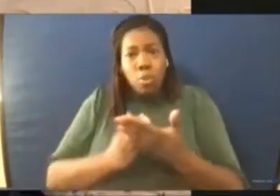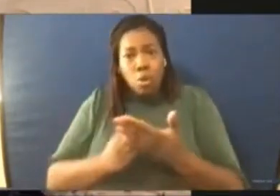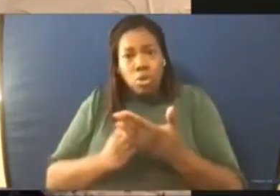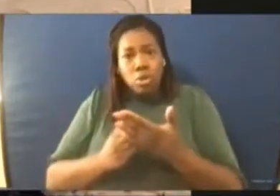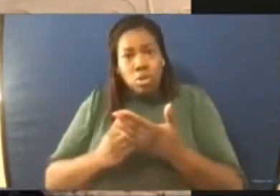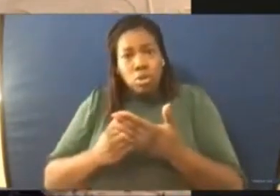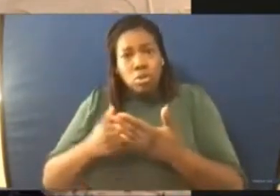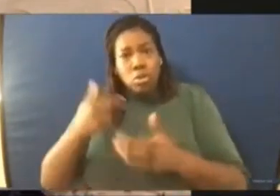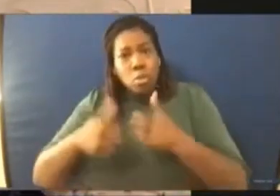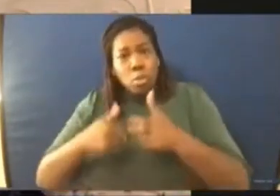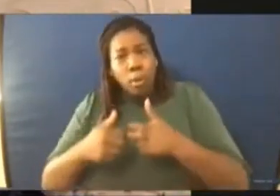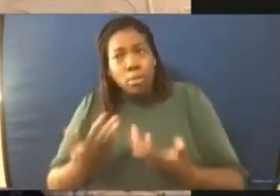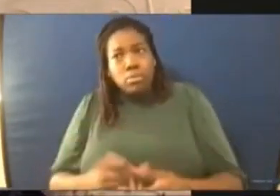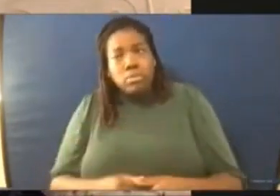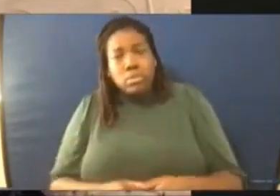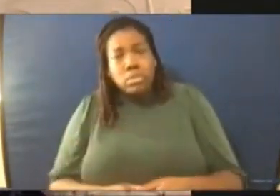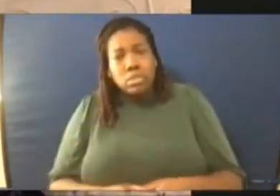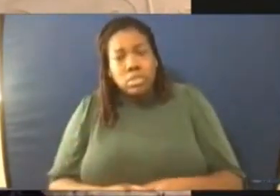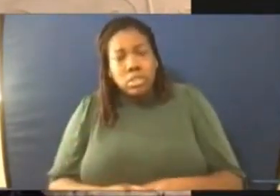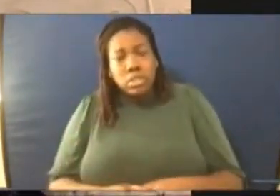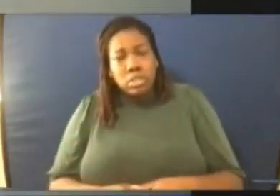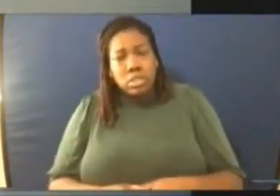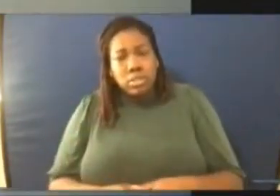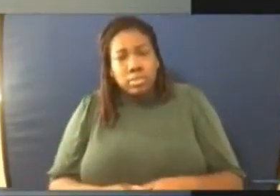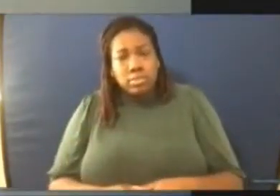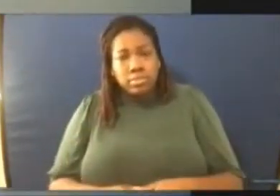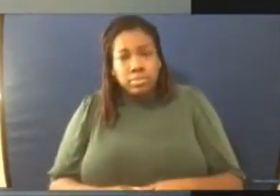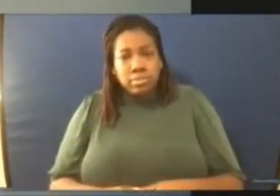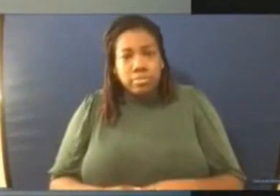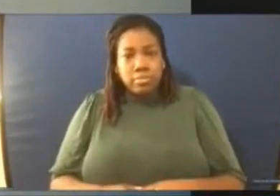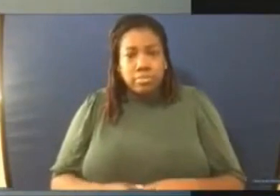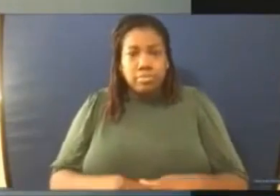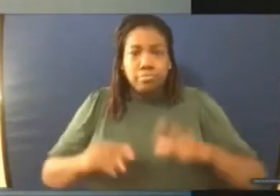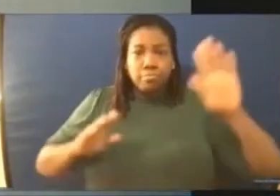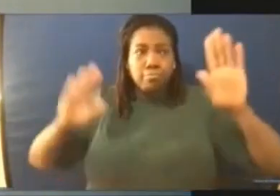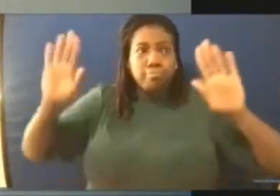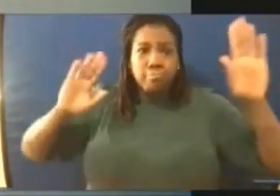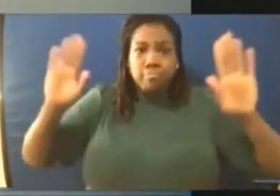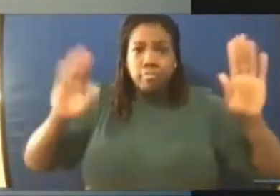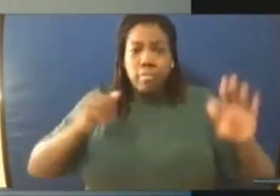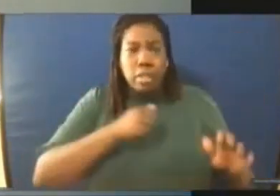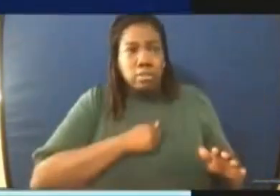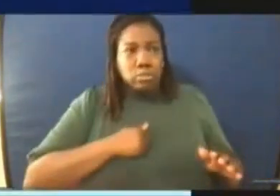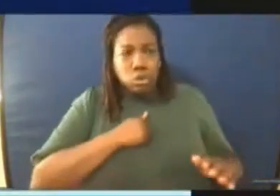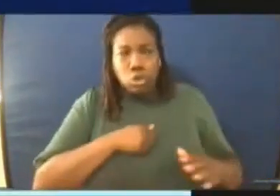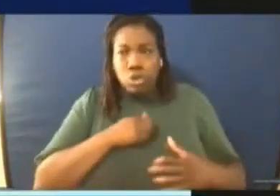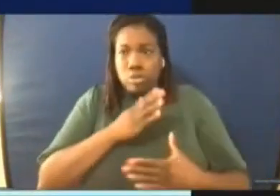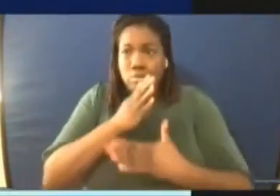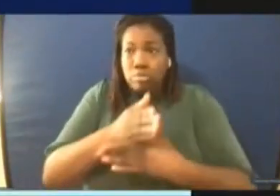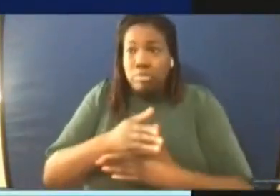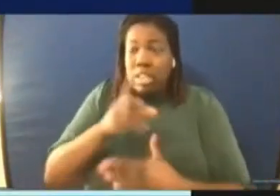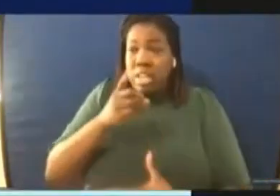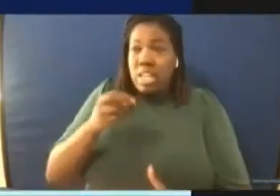Niranjan Karnik: I -- Marcella Nunez-Smith: One second, Dr. Karnik. Niranjan Karnik: Okay. Marcella Nunez-Smith: We're going to get the comment from Mr. Joseph just for time,